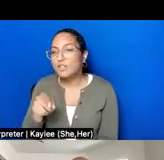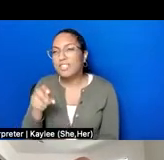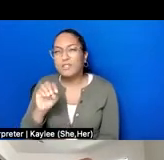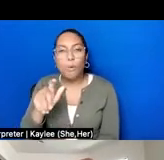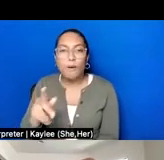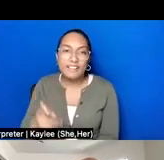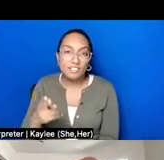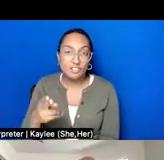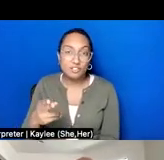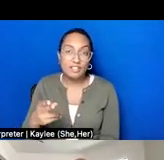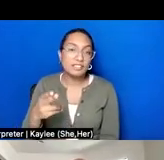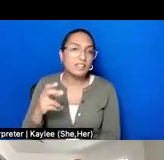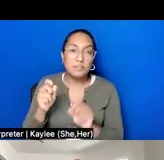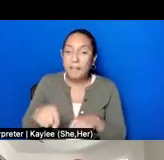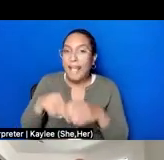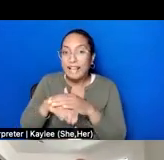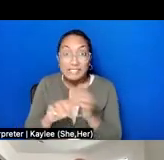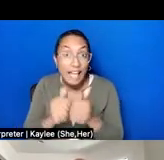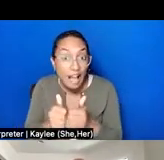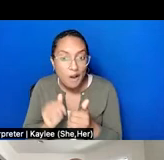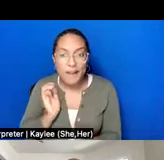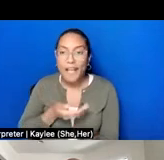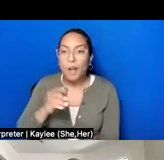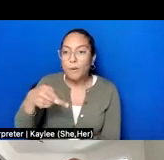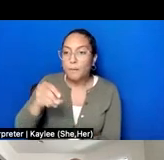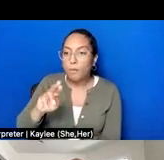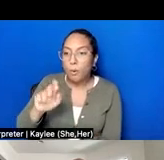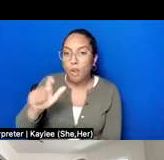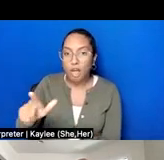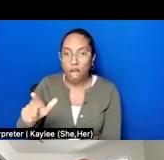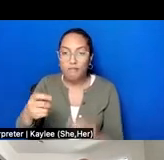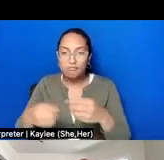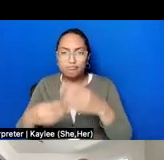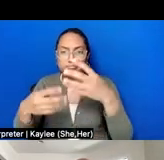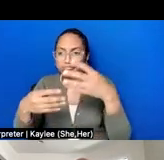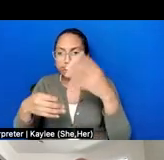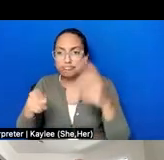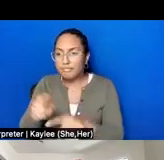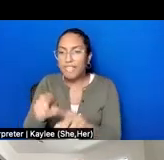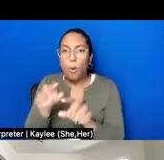featured on our portal, which you can find here at oralhistory.brooklynhistory.org. The